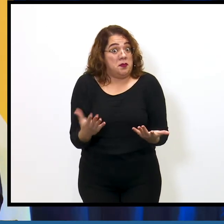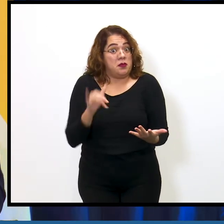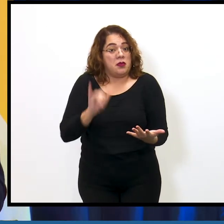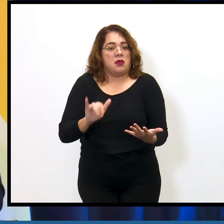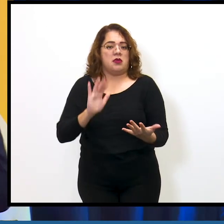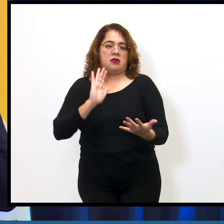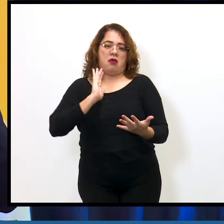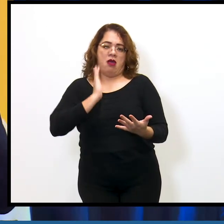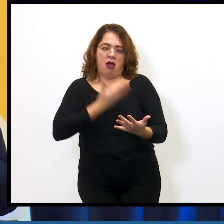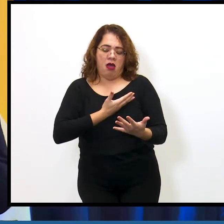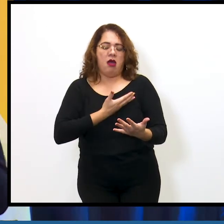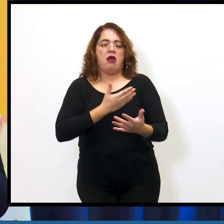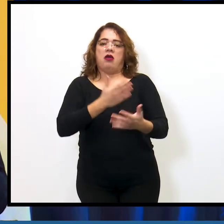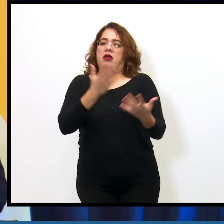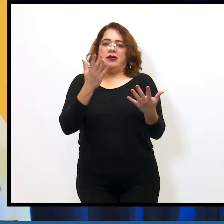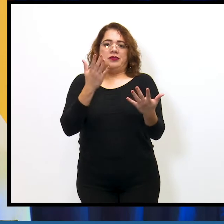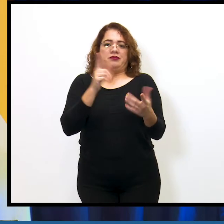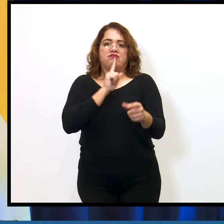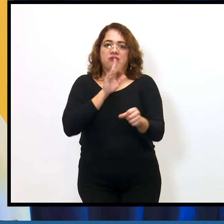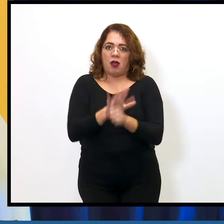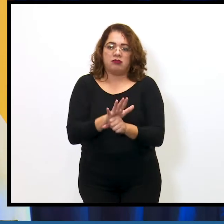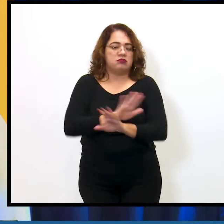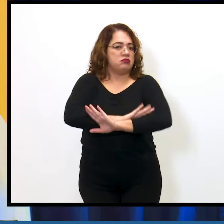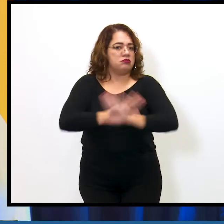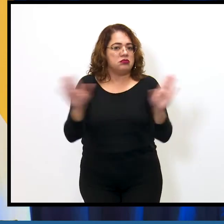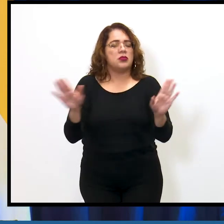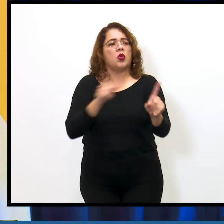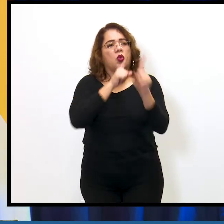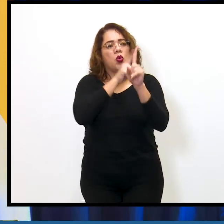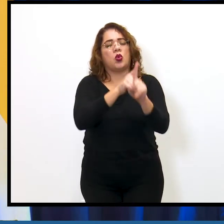our economy and all the work that happens ahead. So I know this is,